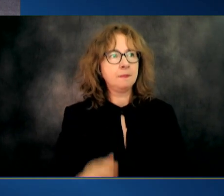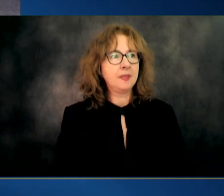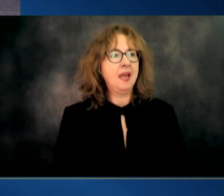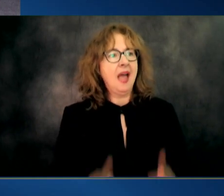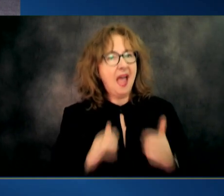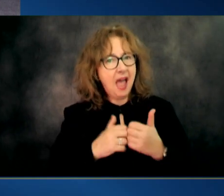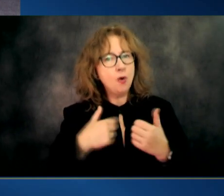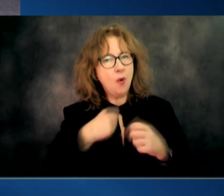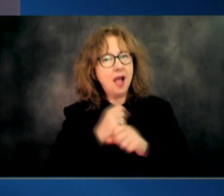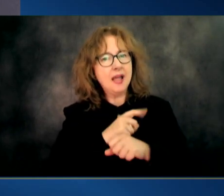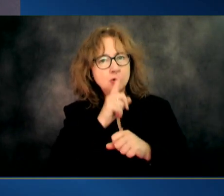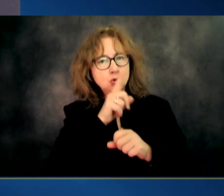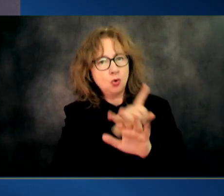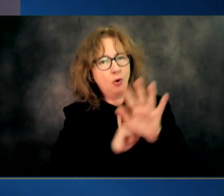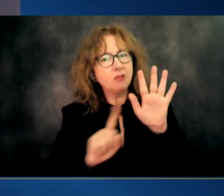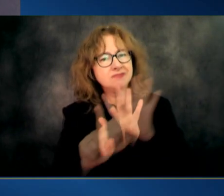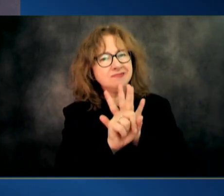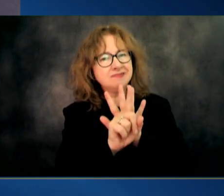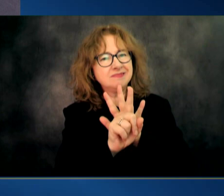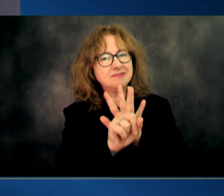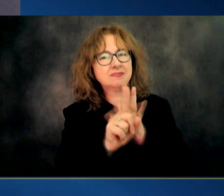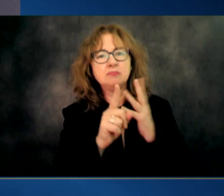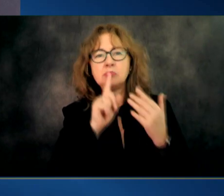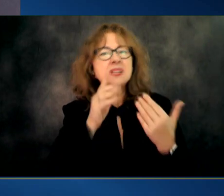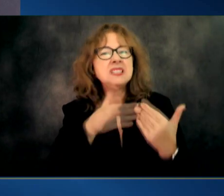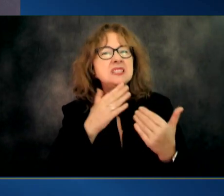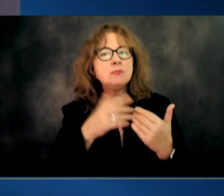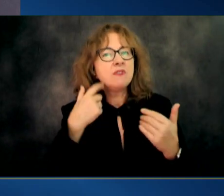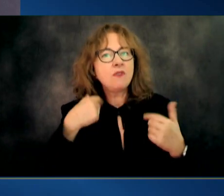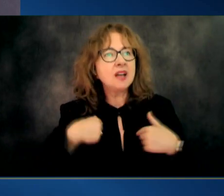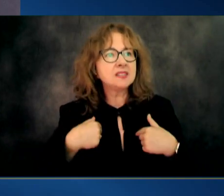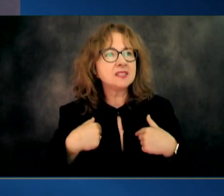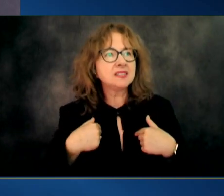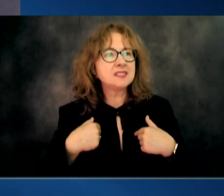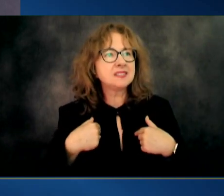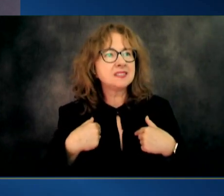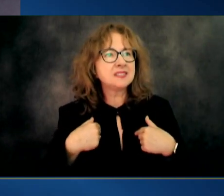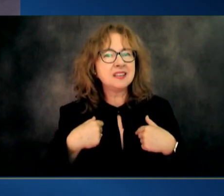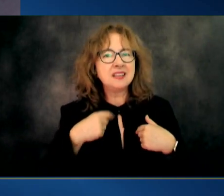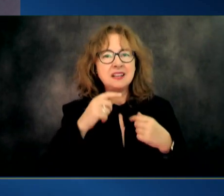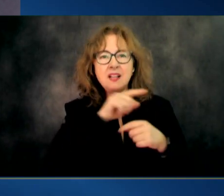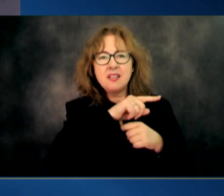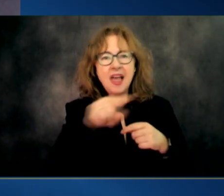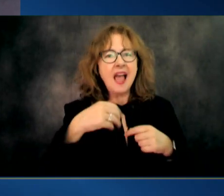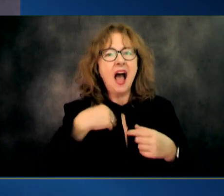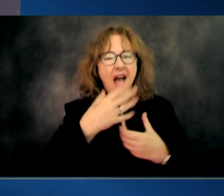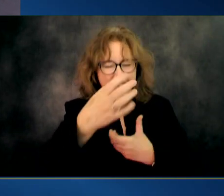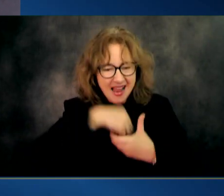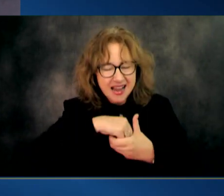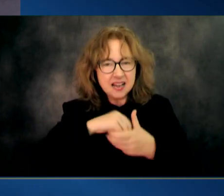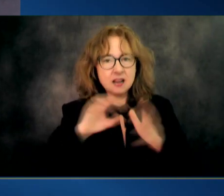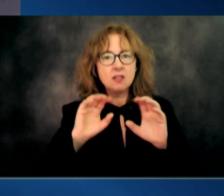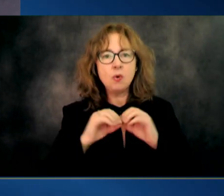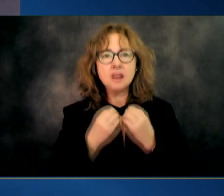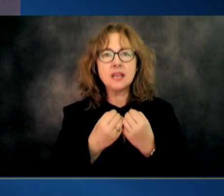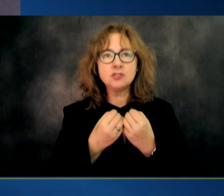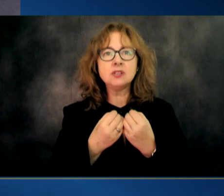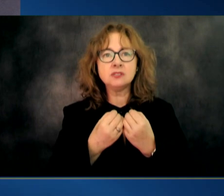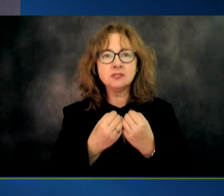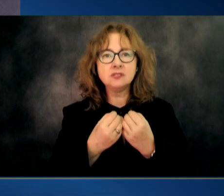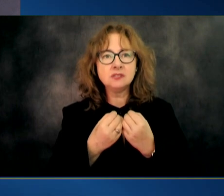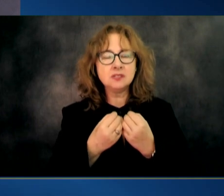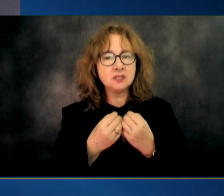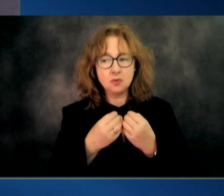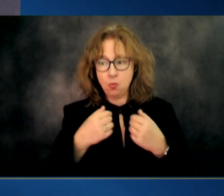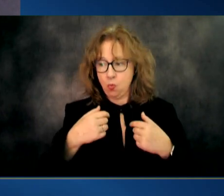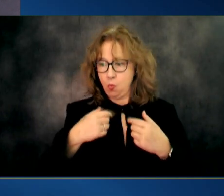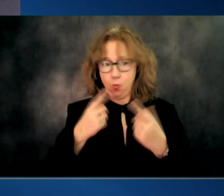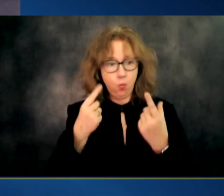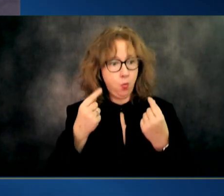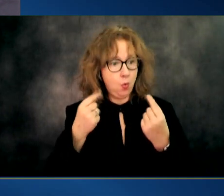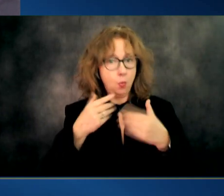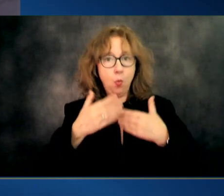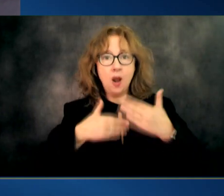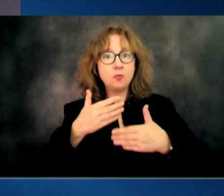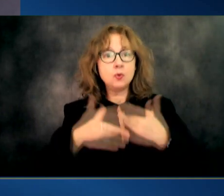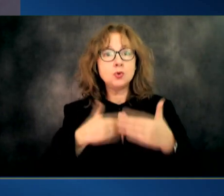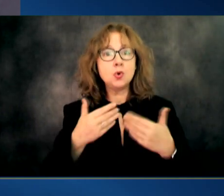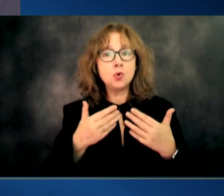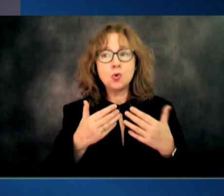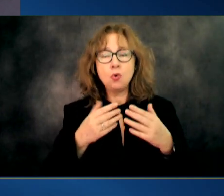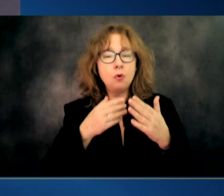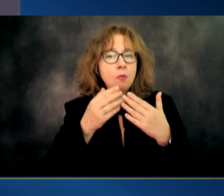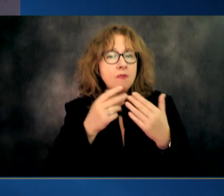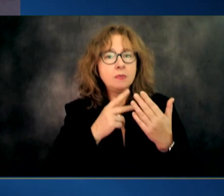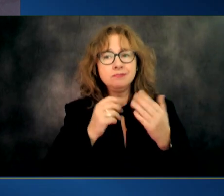for us. They're part of our organization. And everything we do, every program or decision